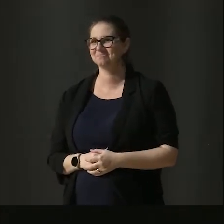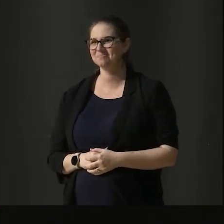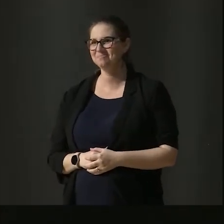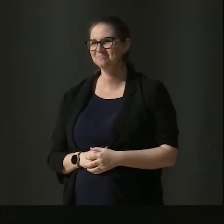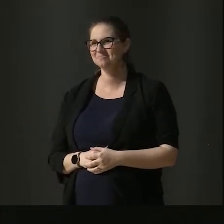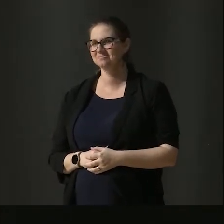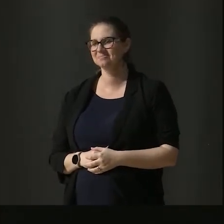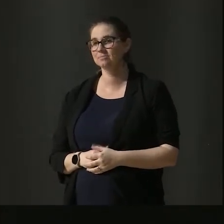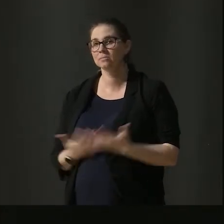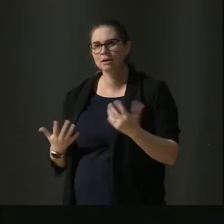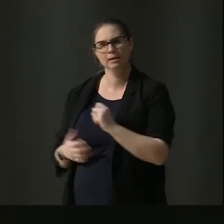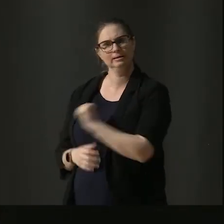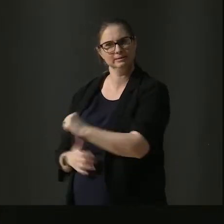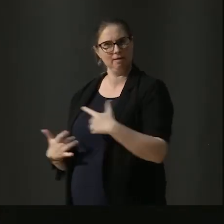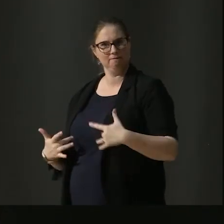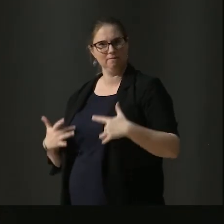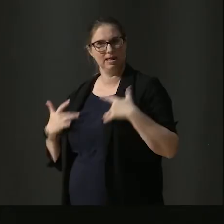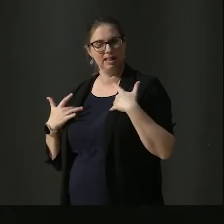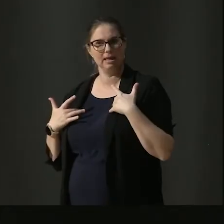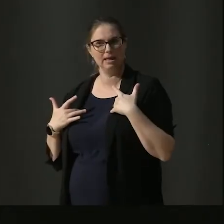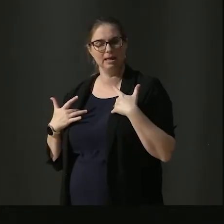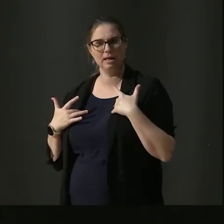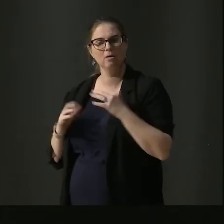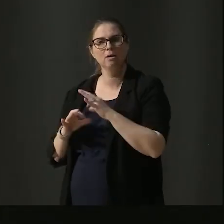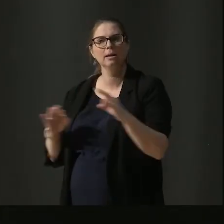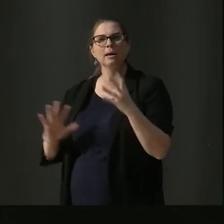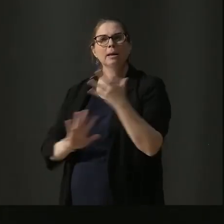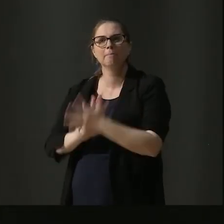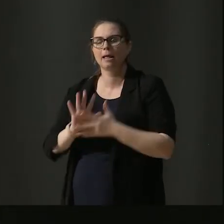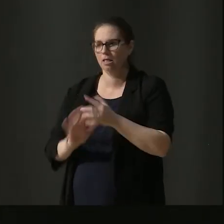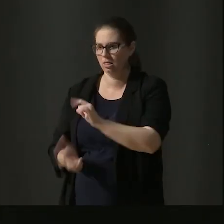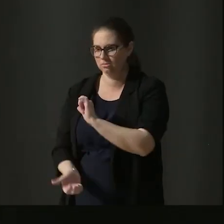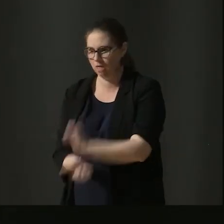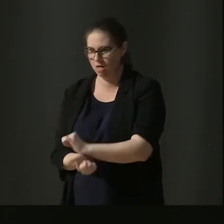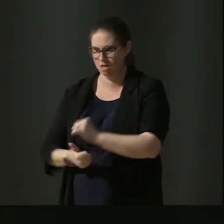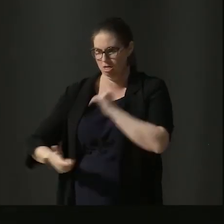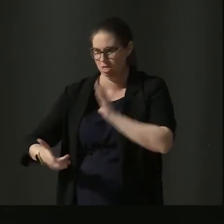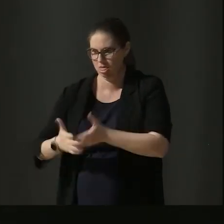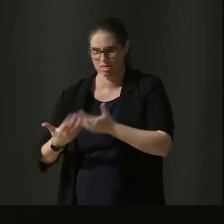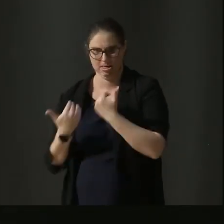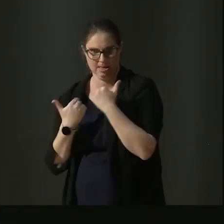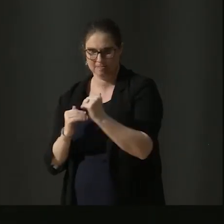His feelings didn't paralyze him or stop him from doing the next thing.